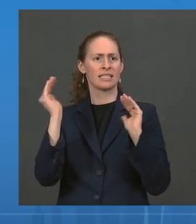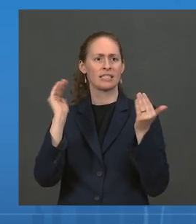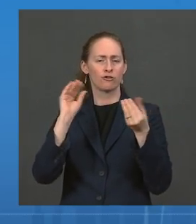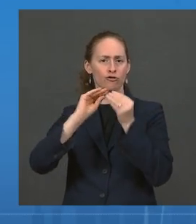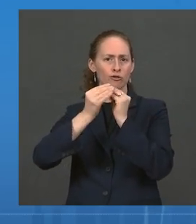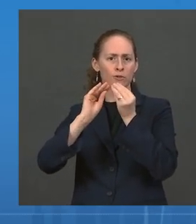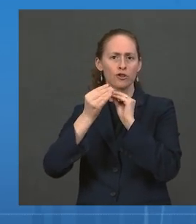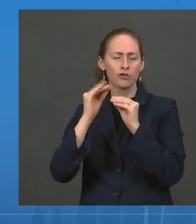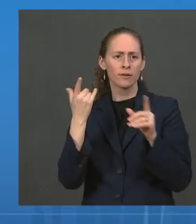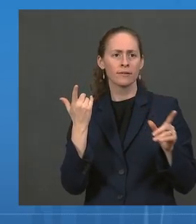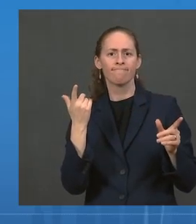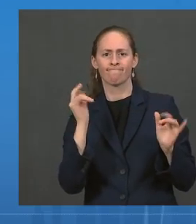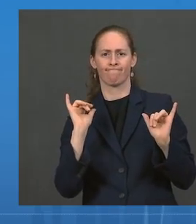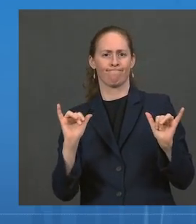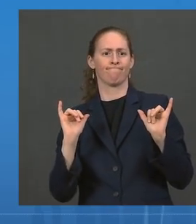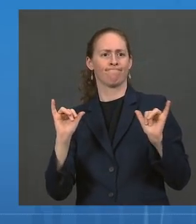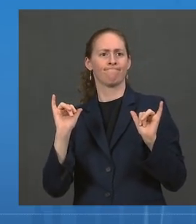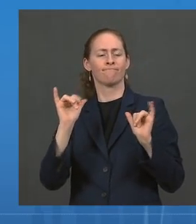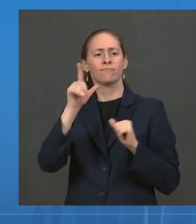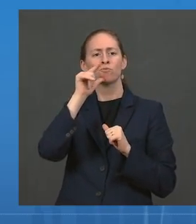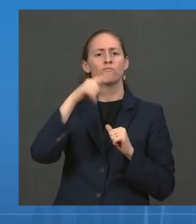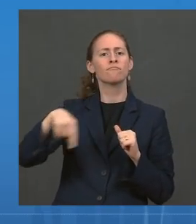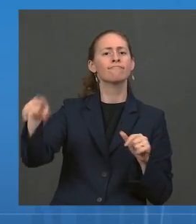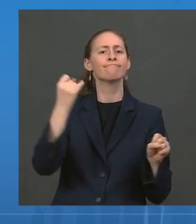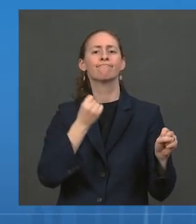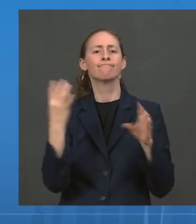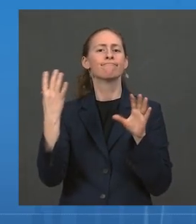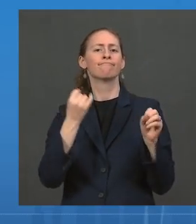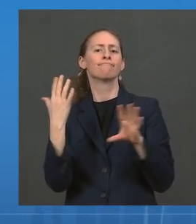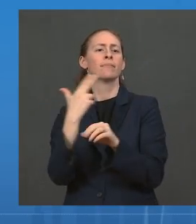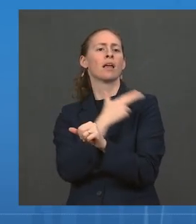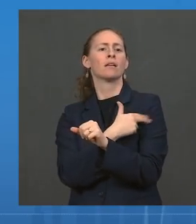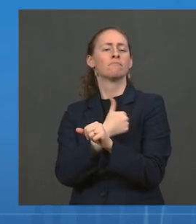total admissions to the ICU, and total deaths.